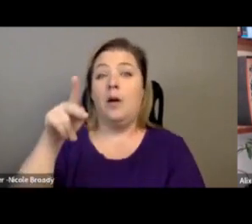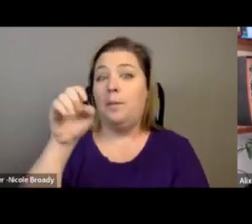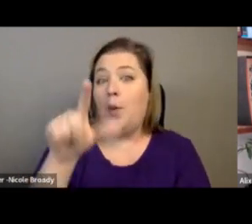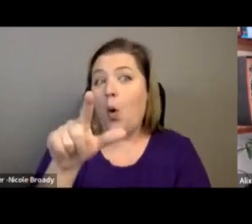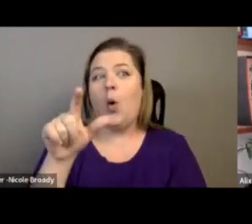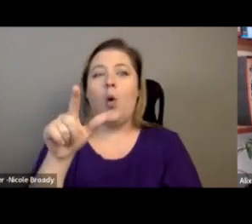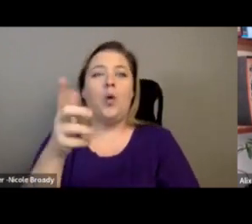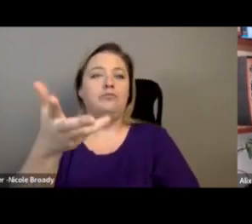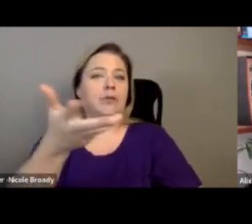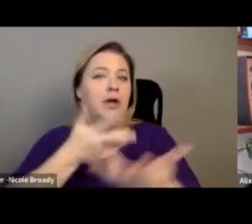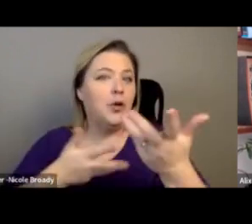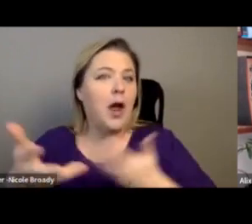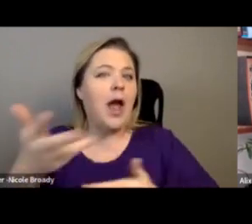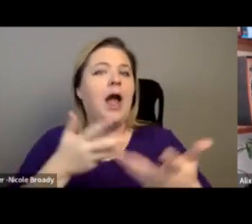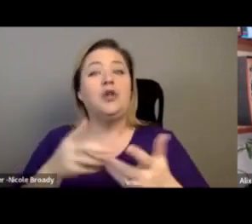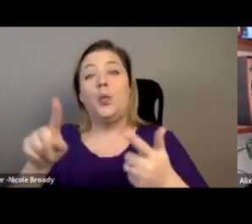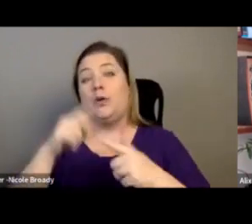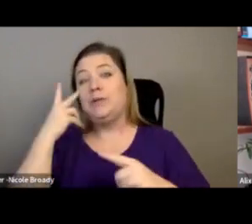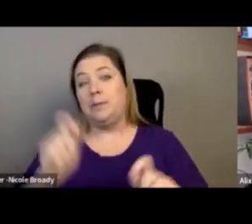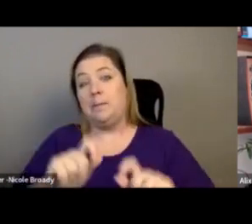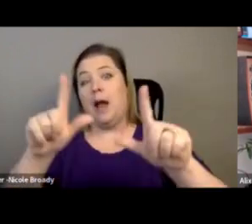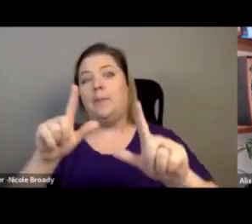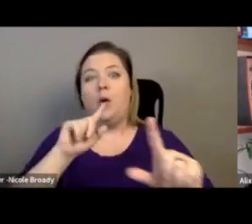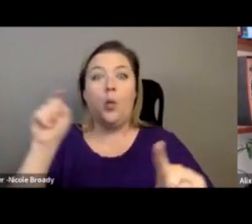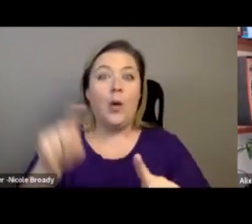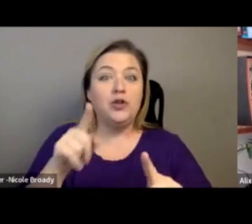interact during the polling times. And ones coming up soon.